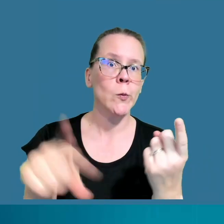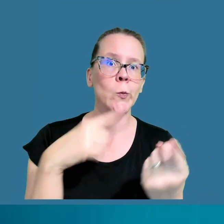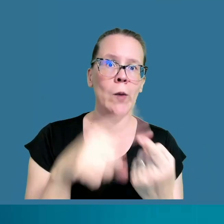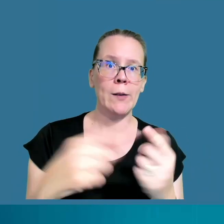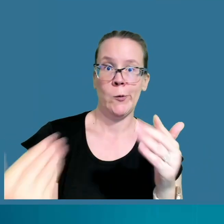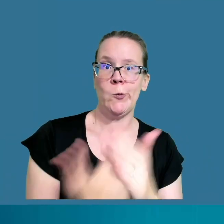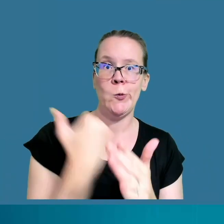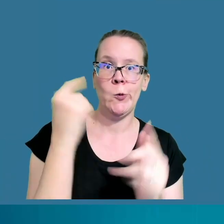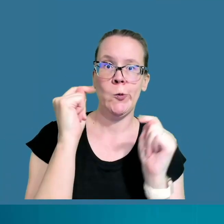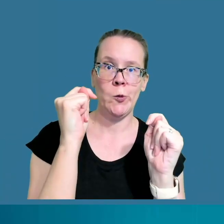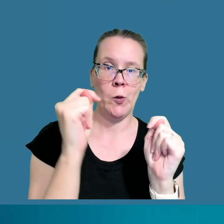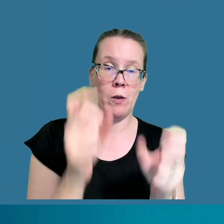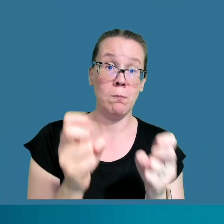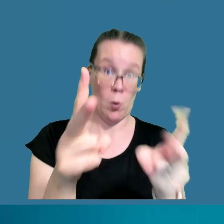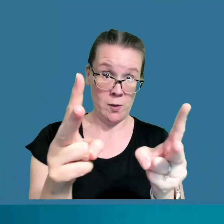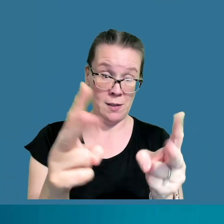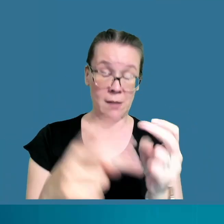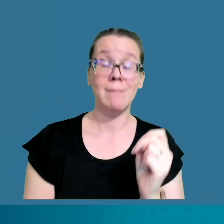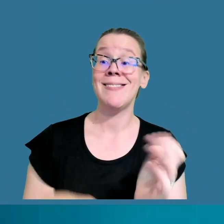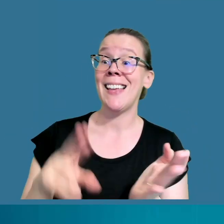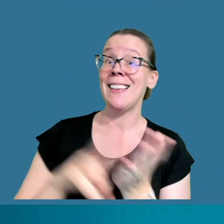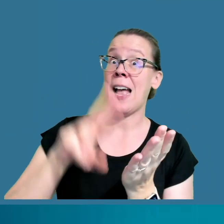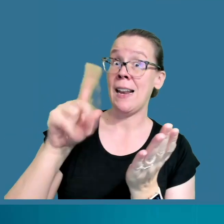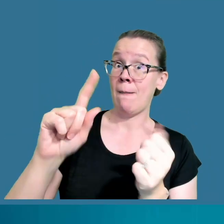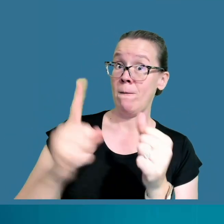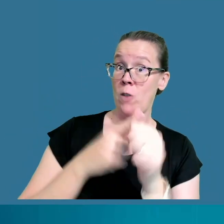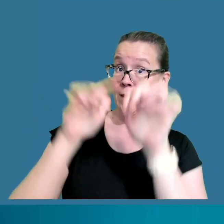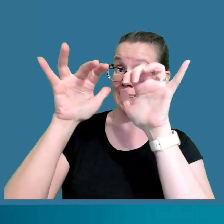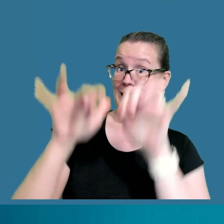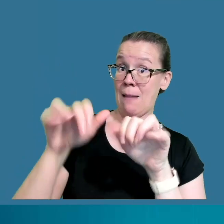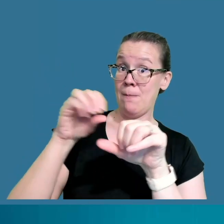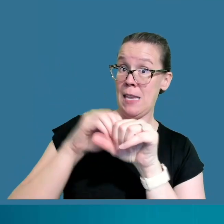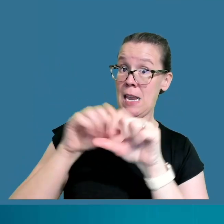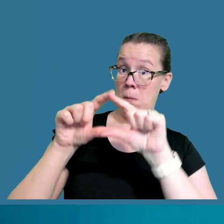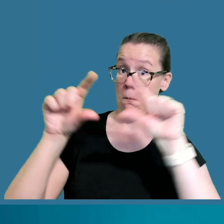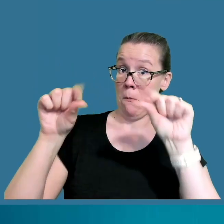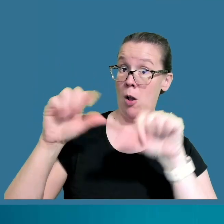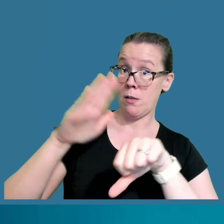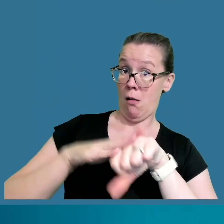um, because then you'll get an email heads up on when my next tutorial is posted. When you